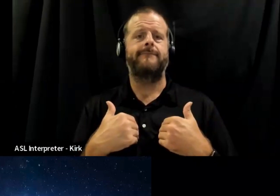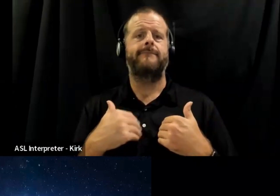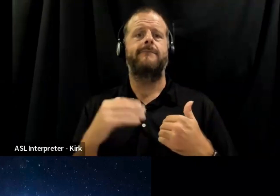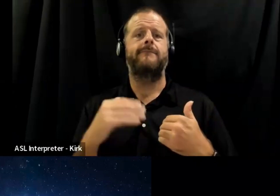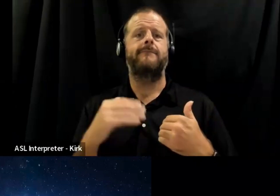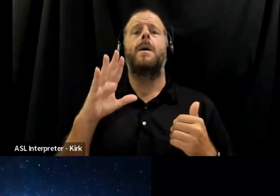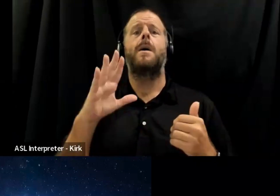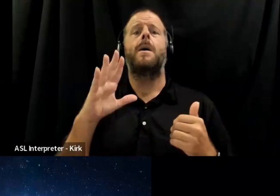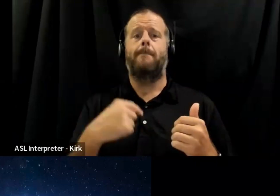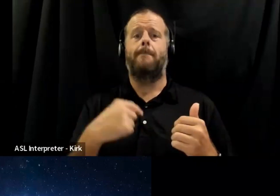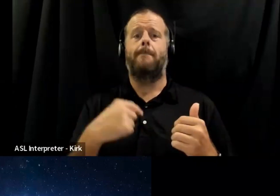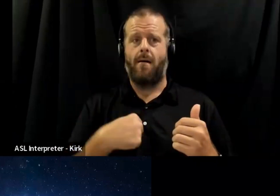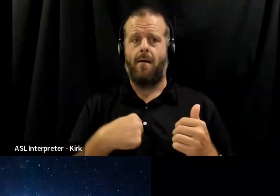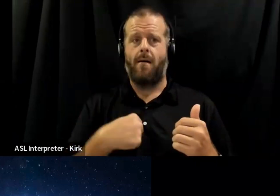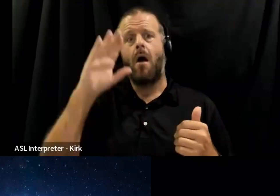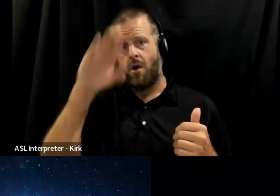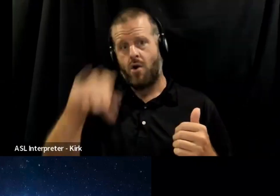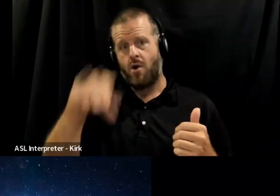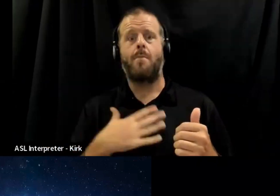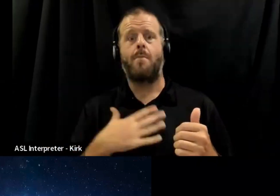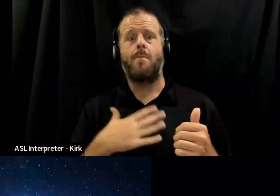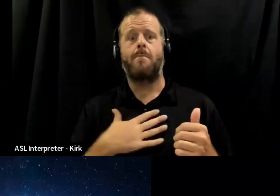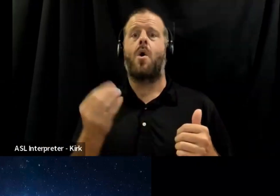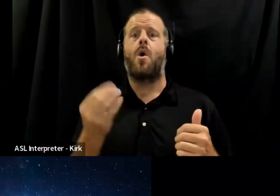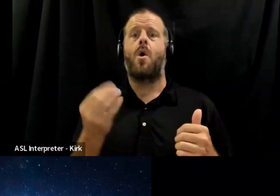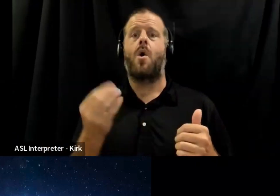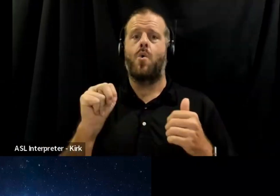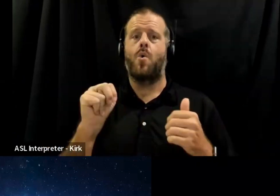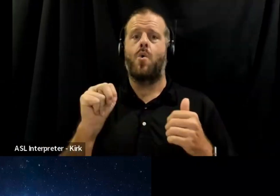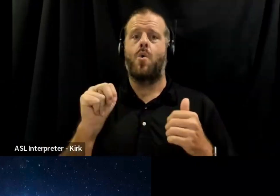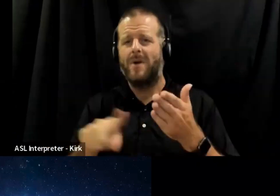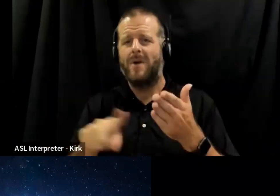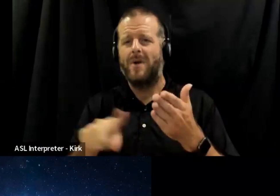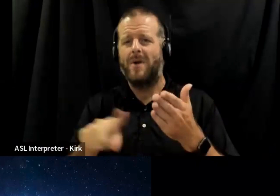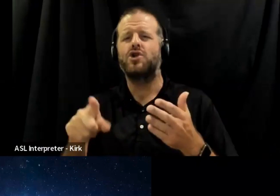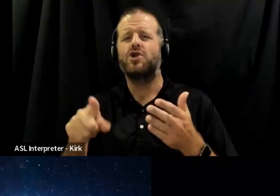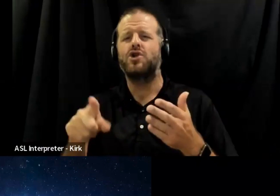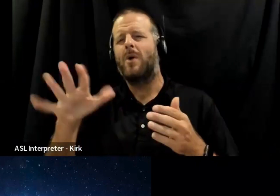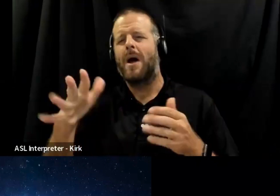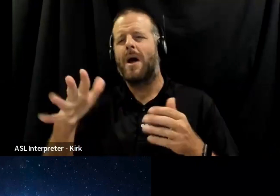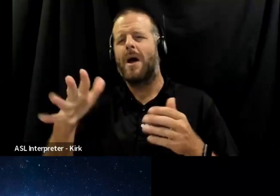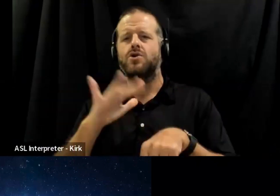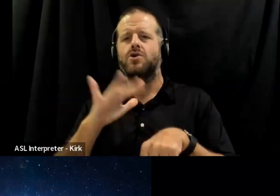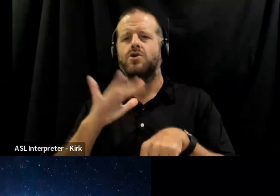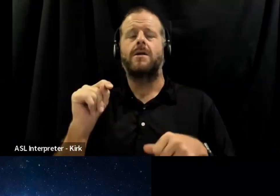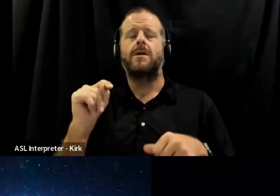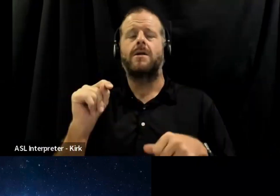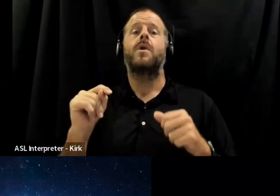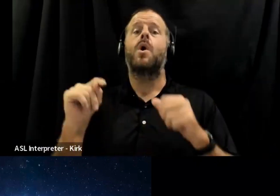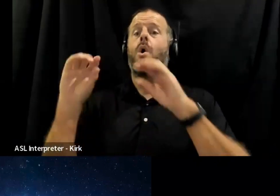my own research, you kind of touched on this. , organizations might say they're inclusive,